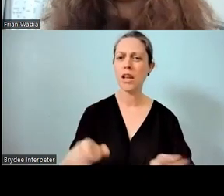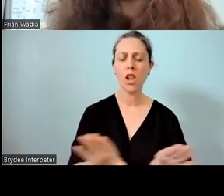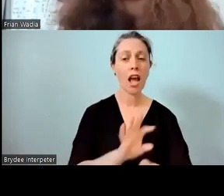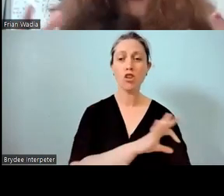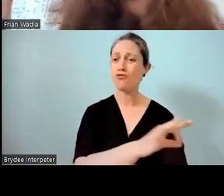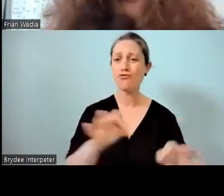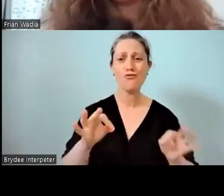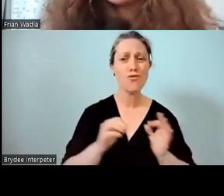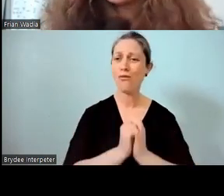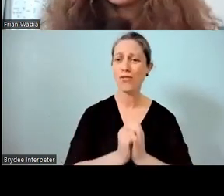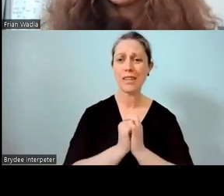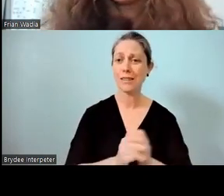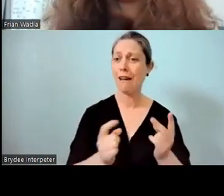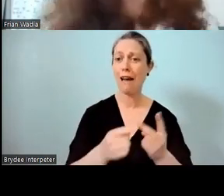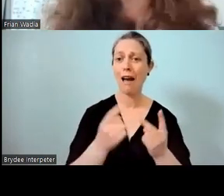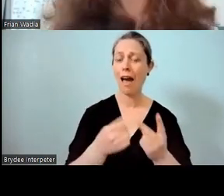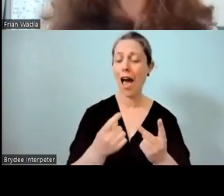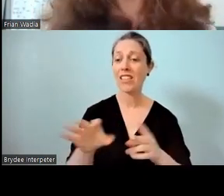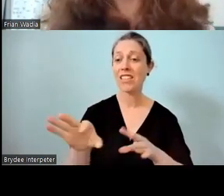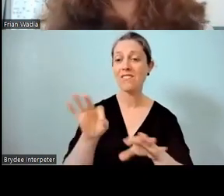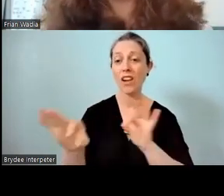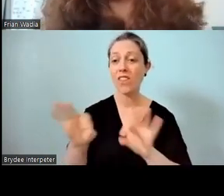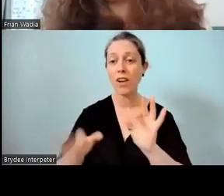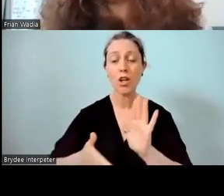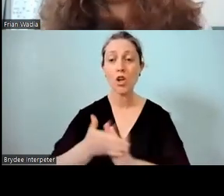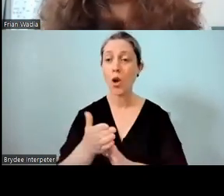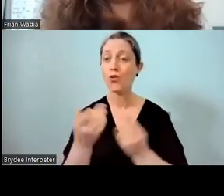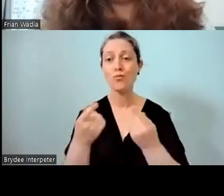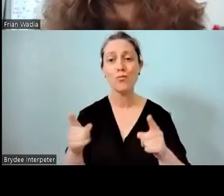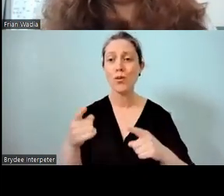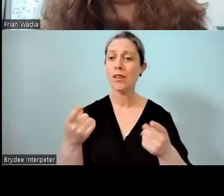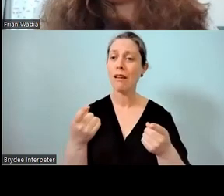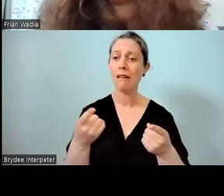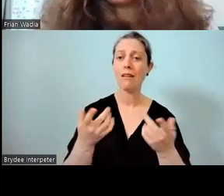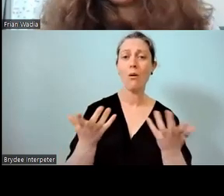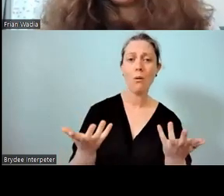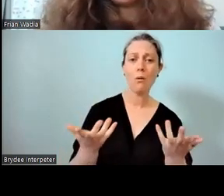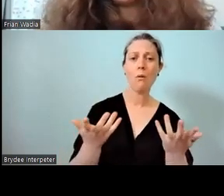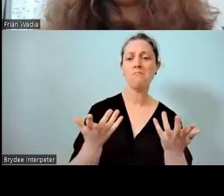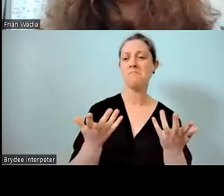You know, everybody else gets invited in the class tour, but they party or sleepover and you know, our kids don't.